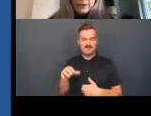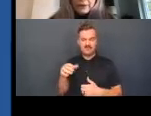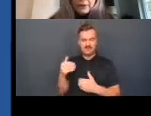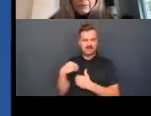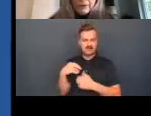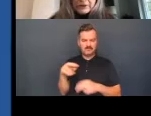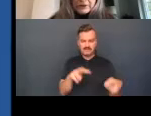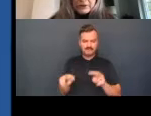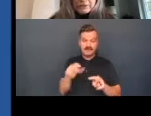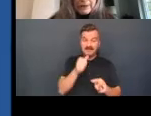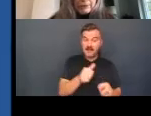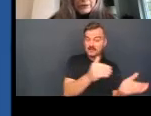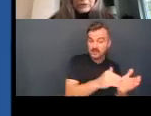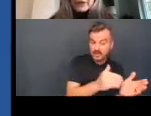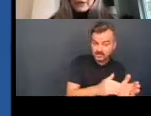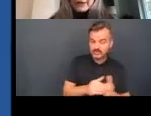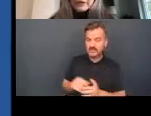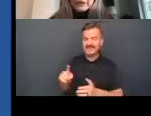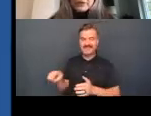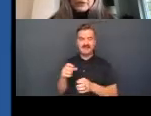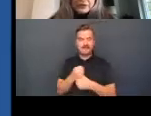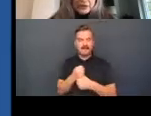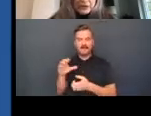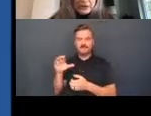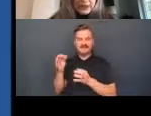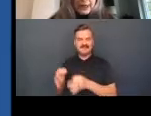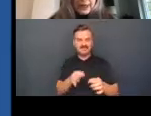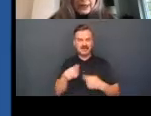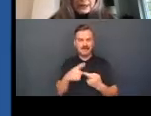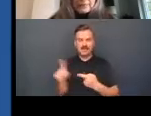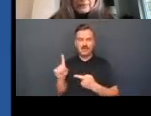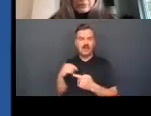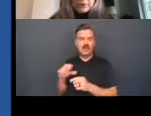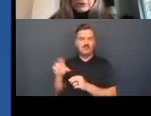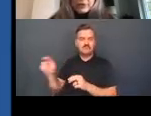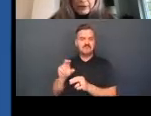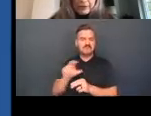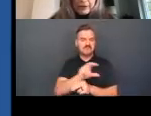care professionals make resource allocation decisions and individuals or healthcare